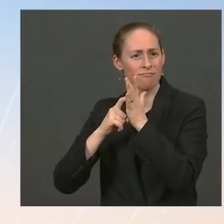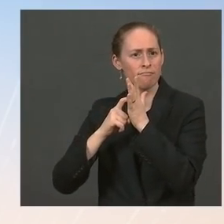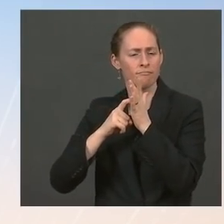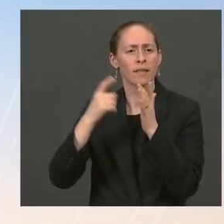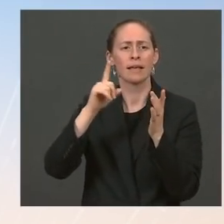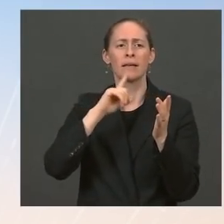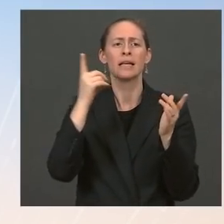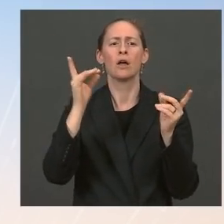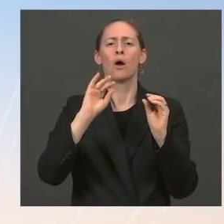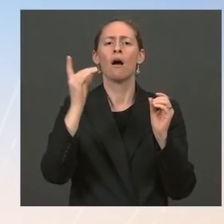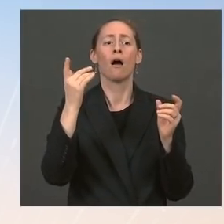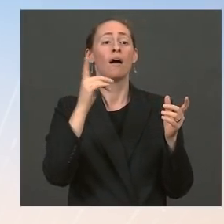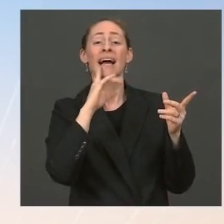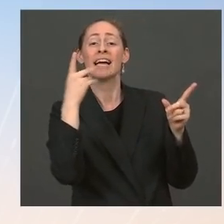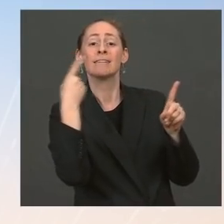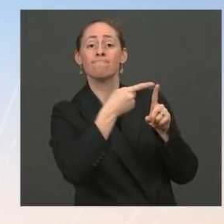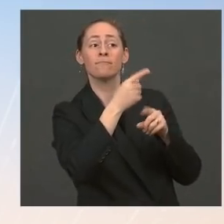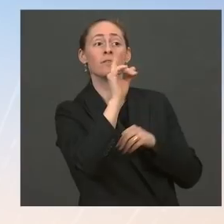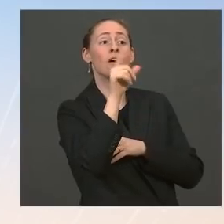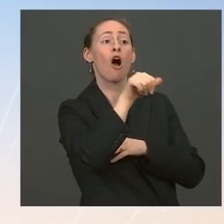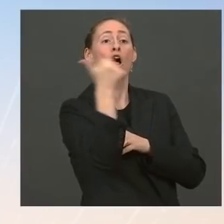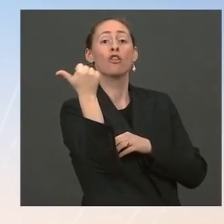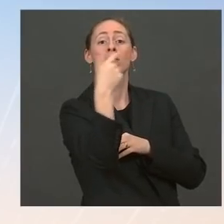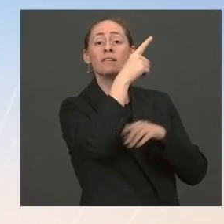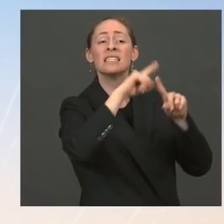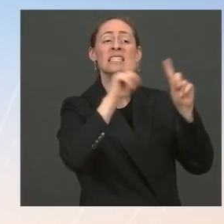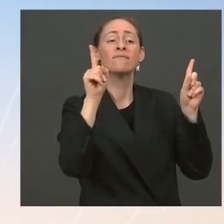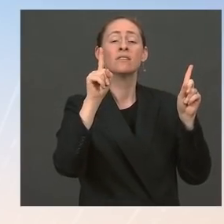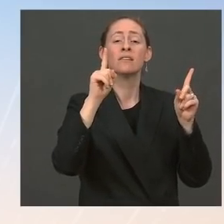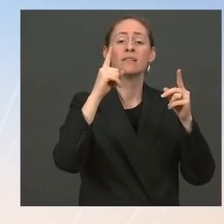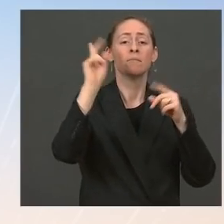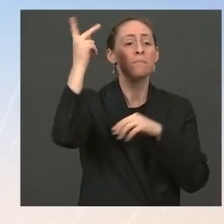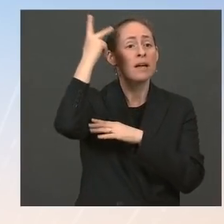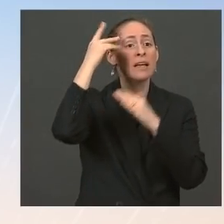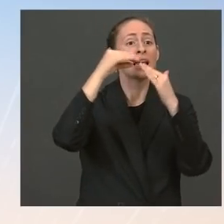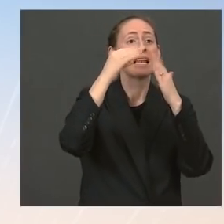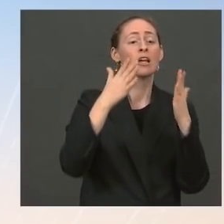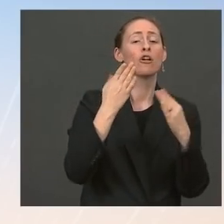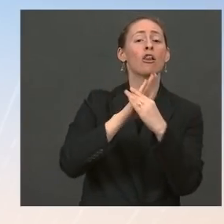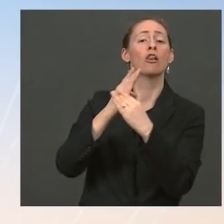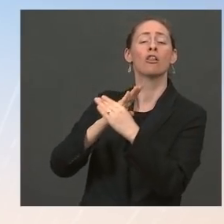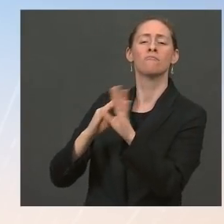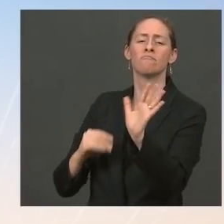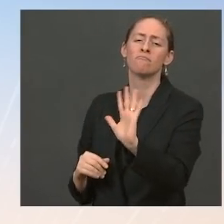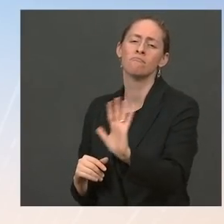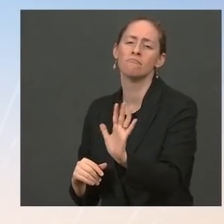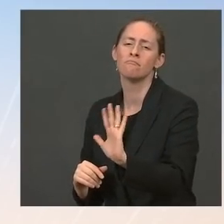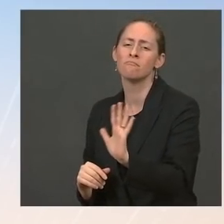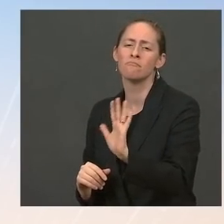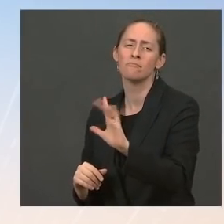that will ensure or prevent or hinder operational readiness for our military, which is something certainly the Secretary of Defense has conveyed.